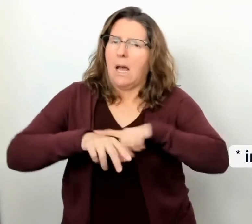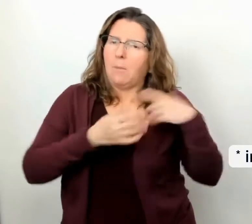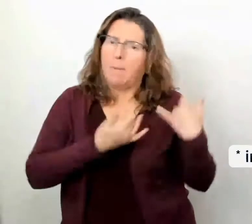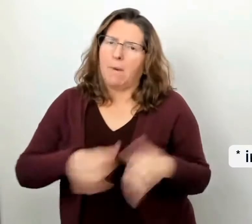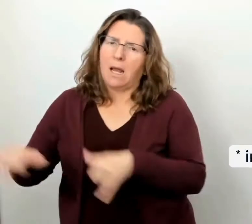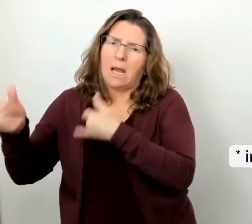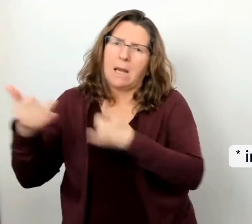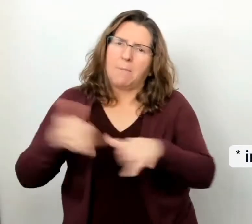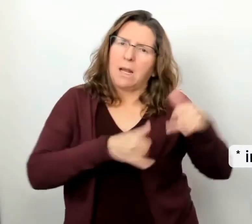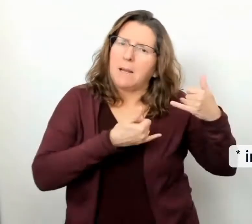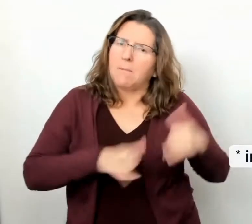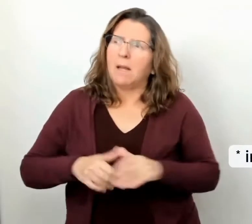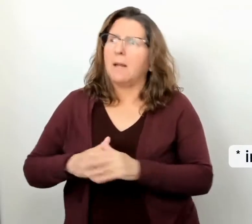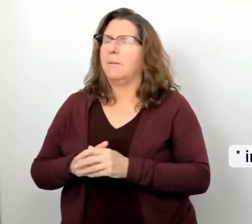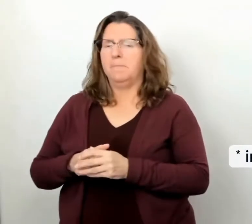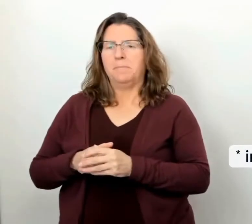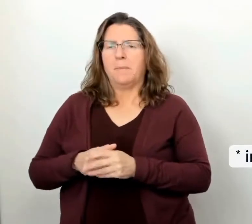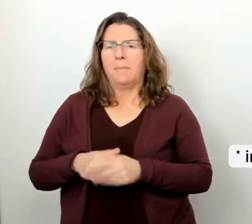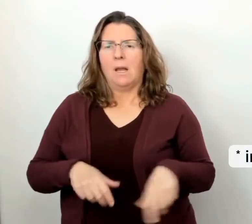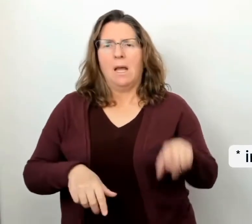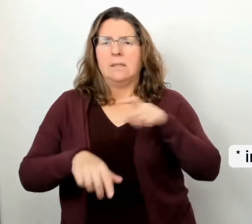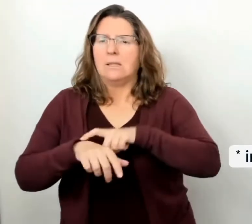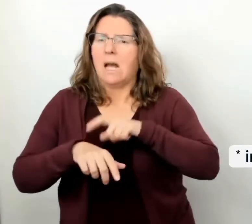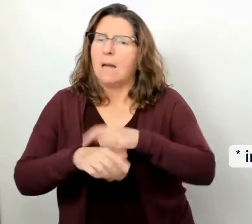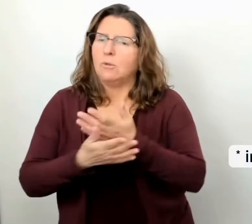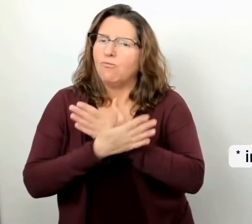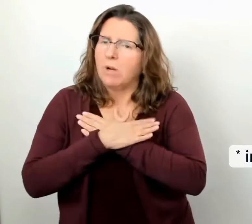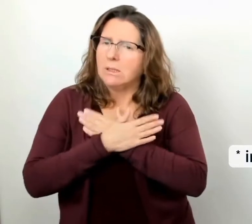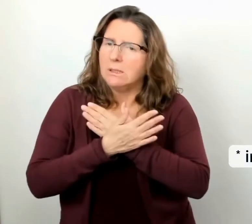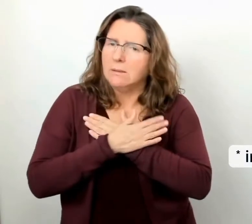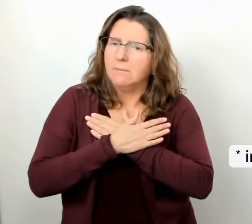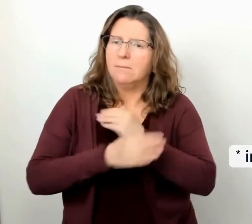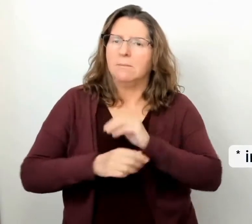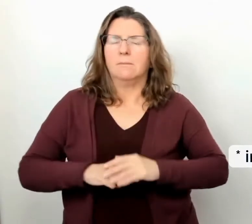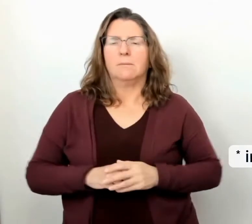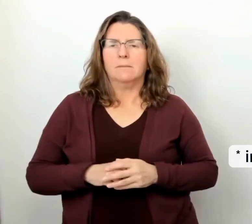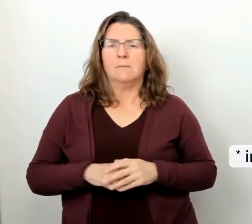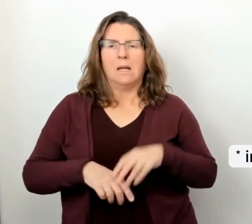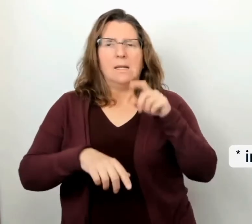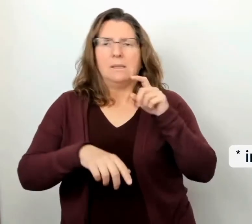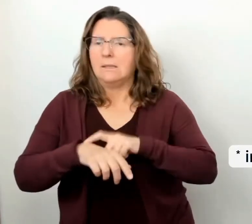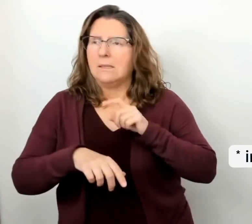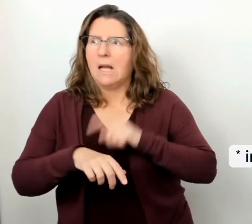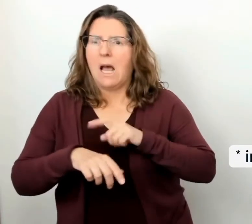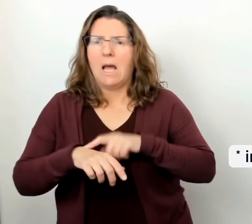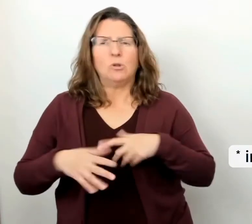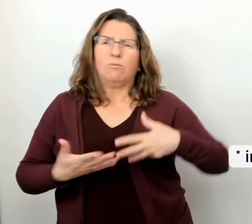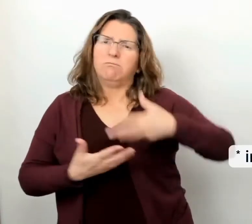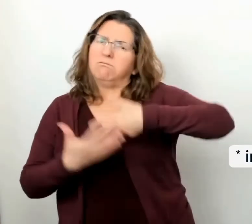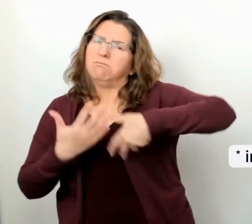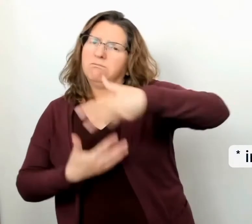I didn't take care of my health. I didn't have time to play. I could never fully relax. I couldn't just hang out.